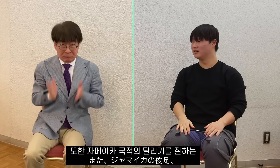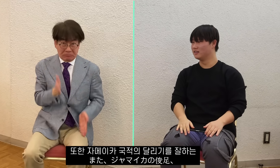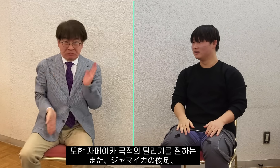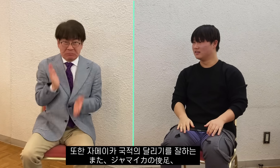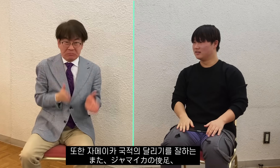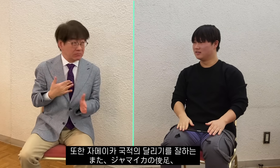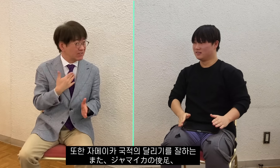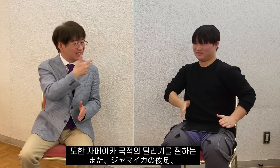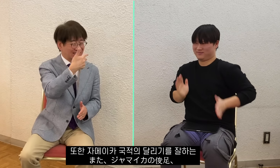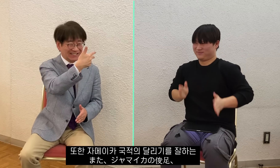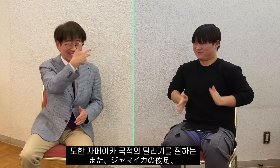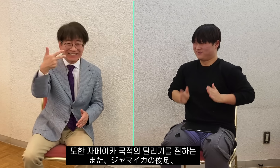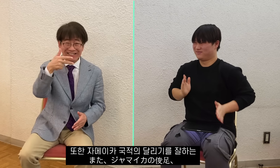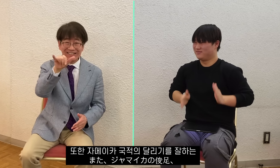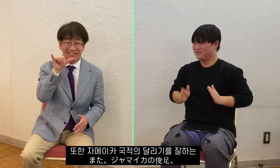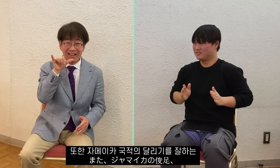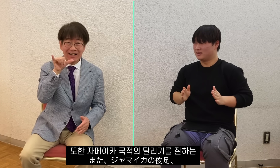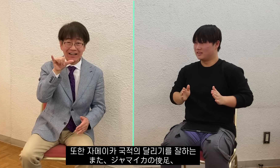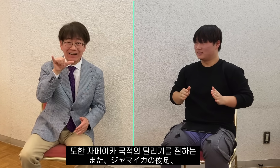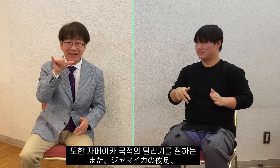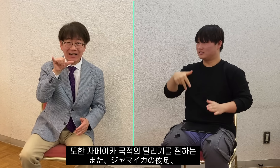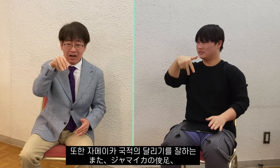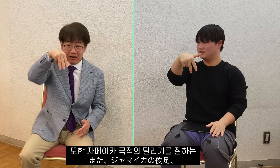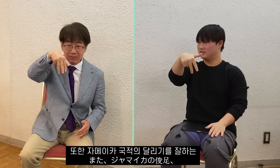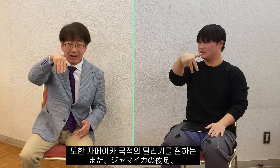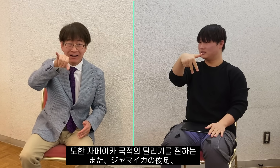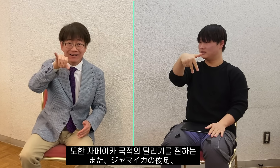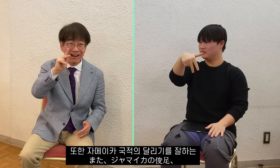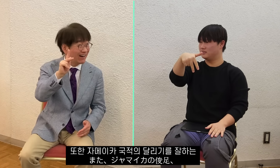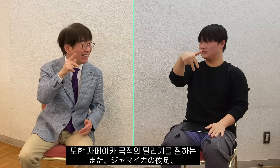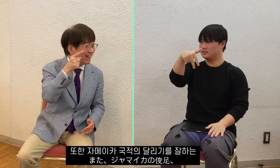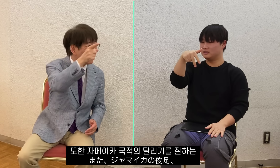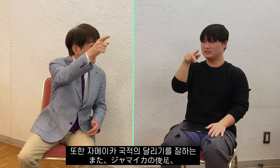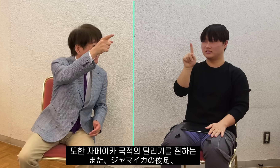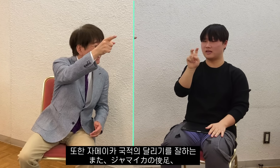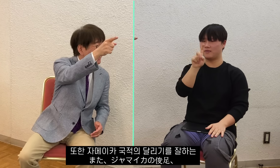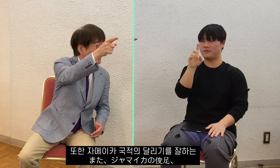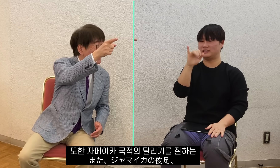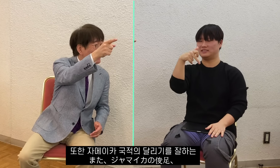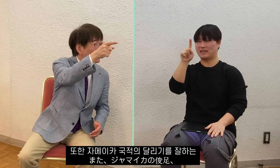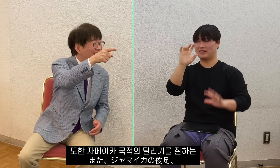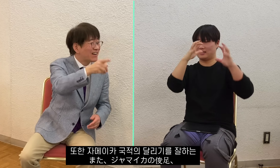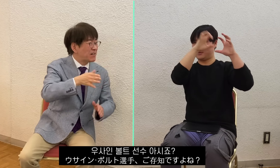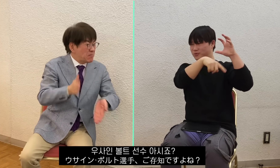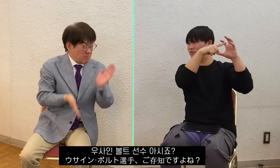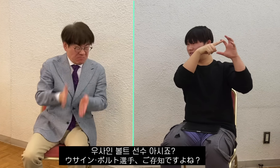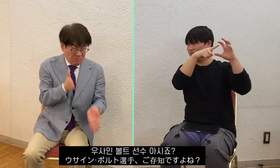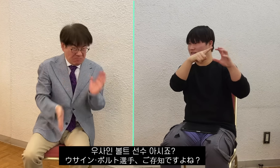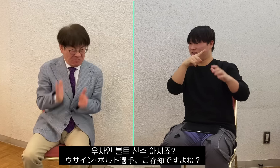Do you know Usain Bolt,